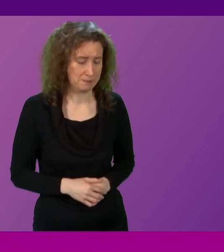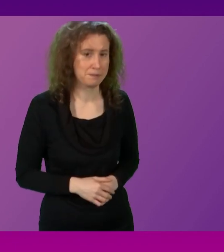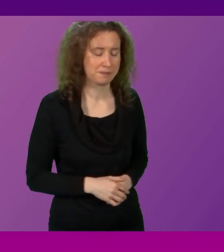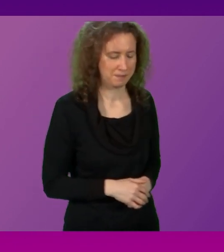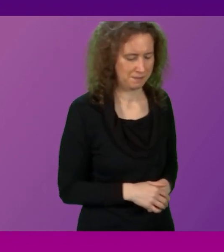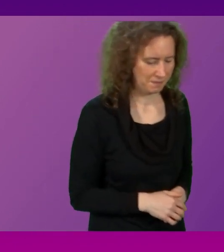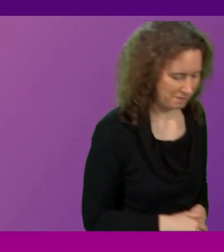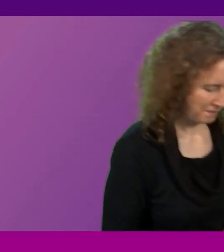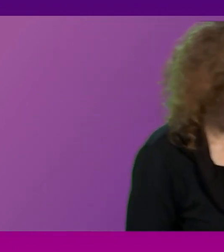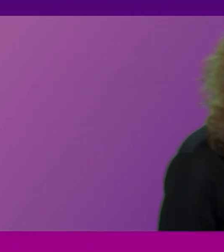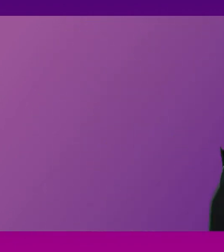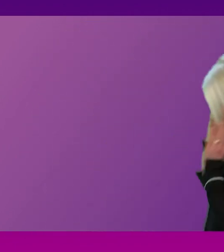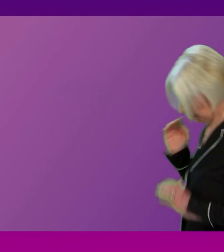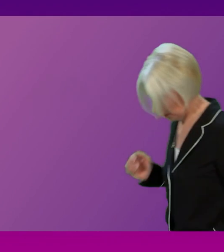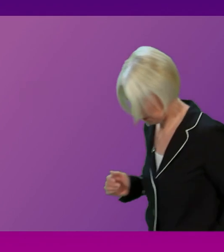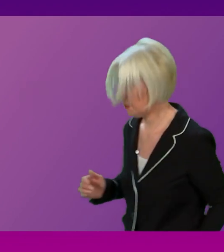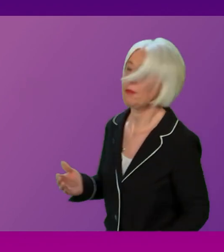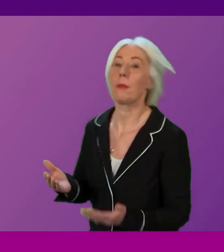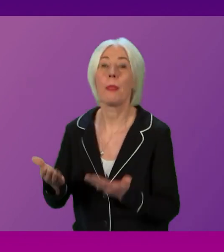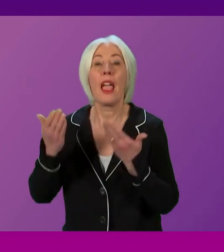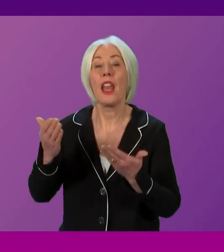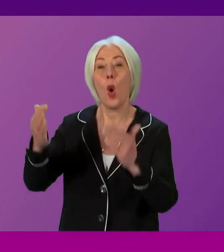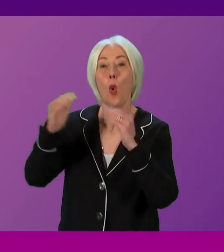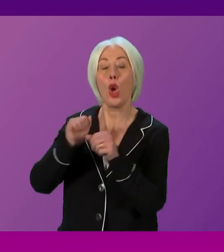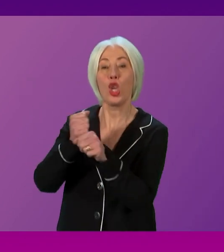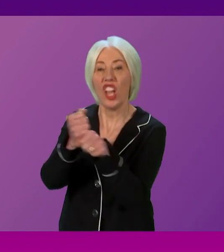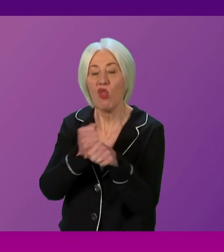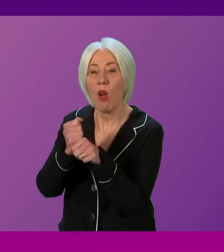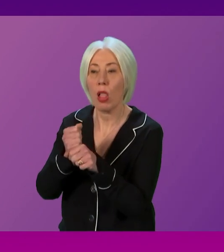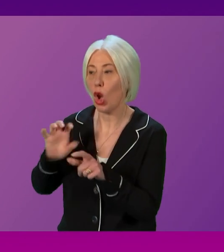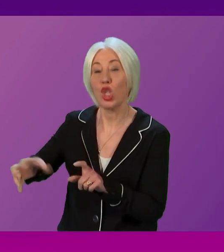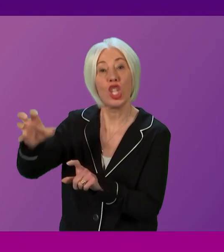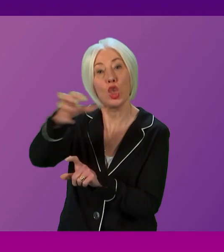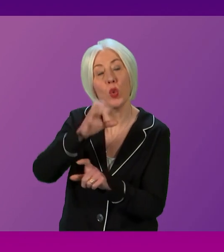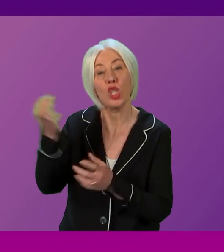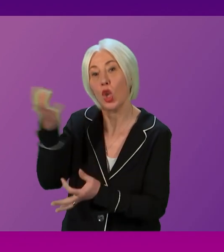We move to general and constituency supplementary questions.